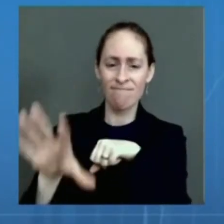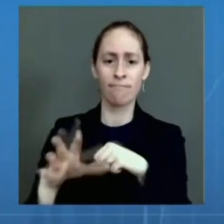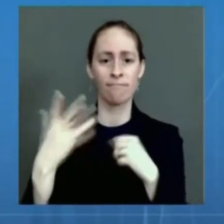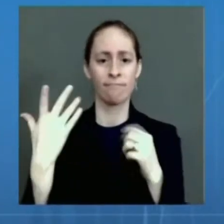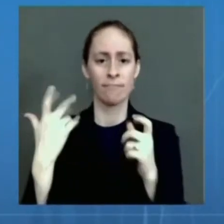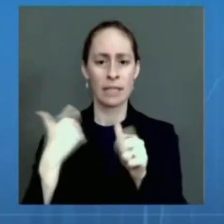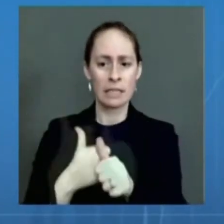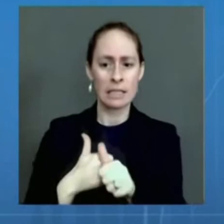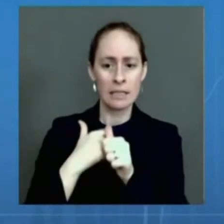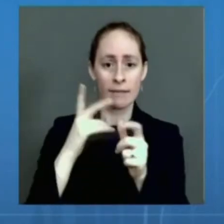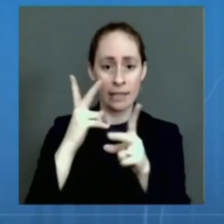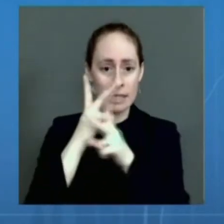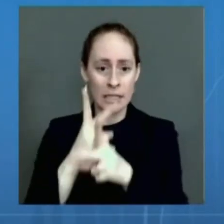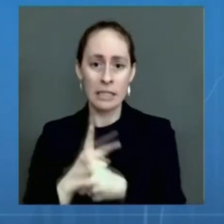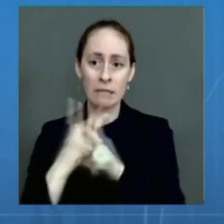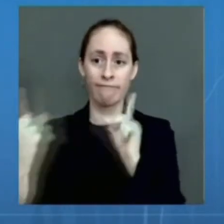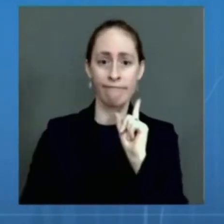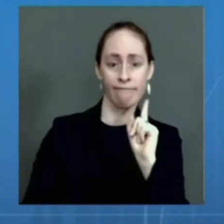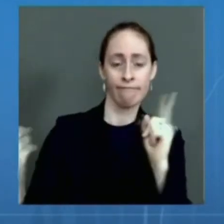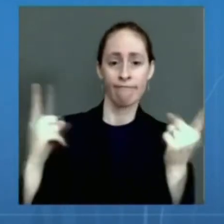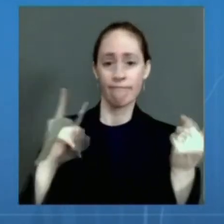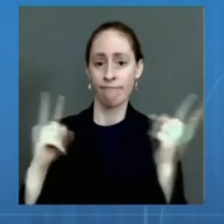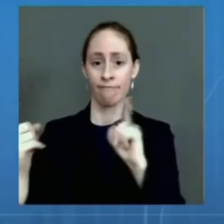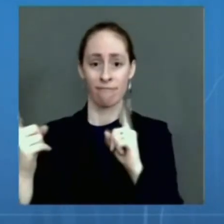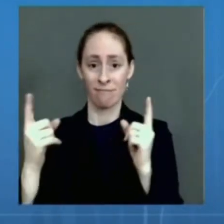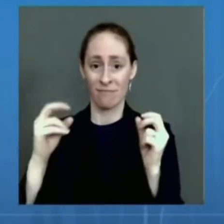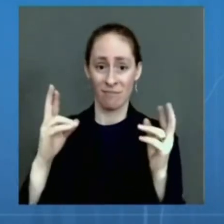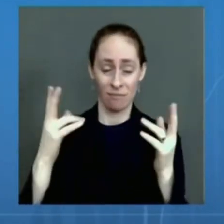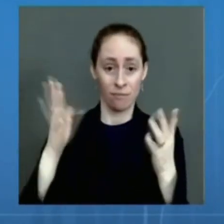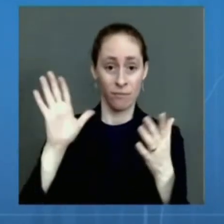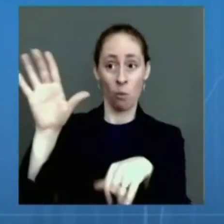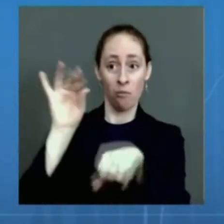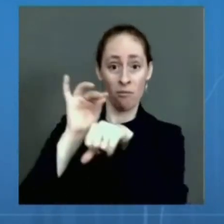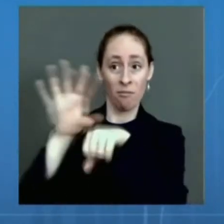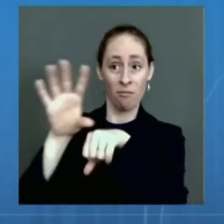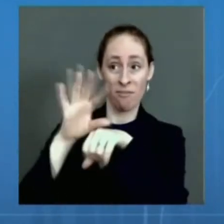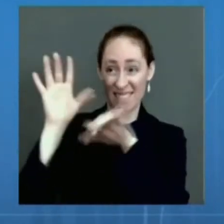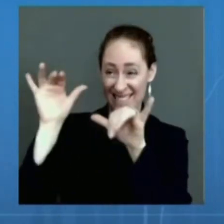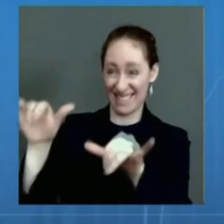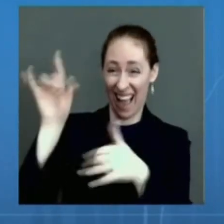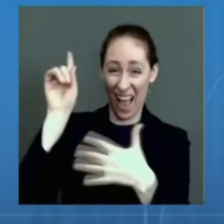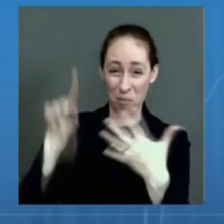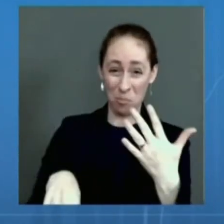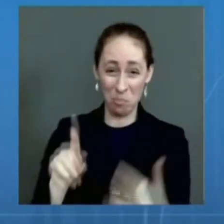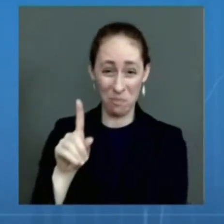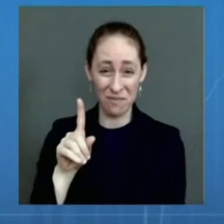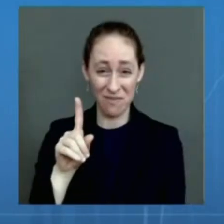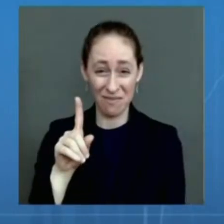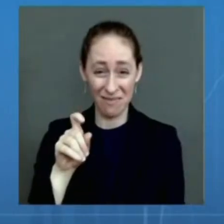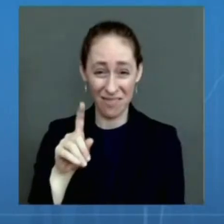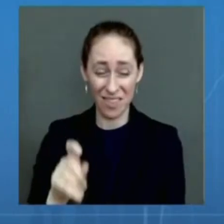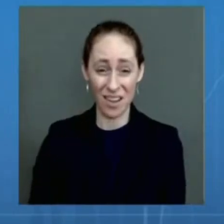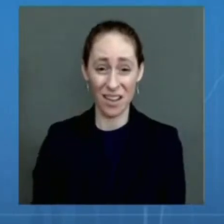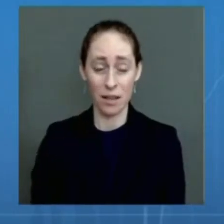EXPOSURE TO SOMEONE WHO HAS COVID? THANK YOU FOR THAT QUESTION. WE ARE ACTIVELY FOLLOWING THE